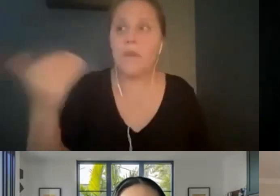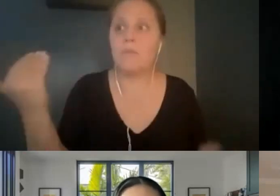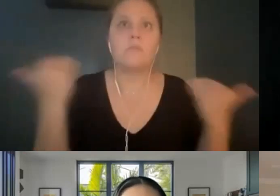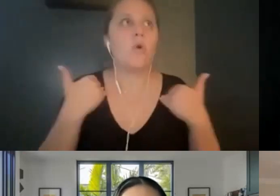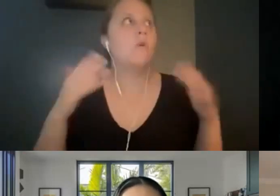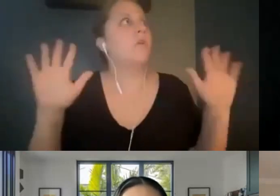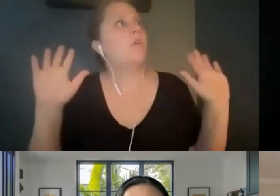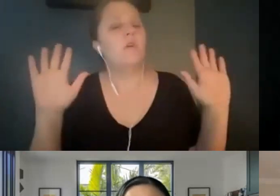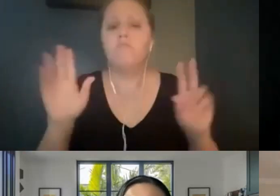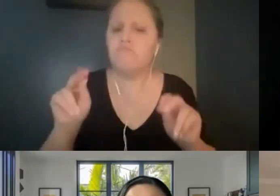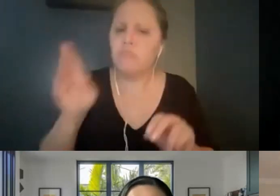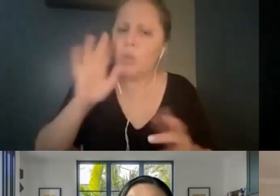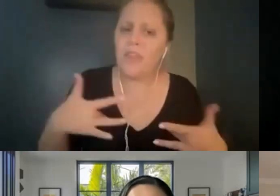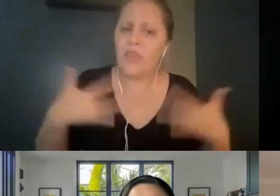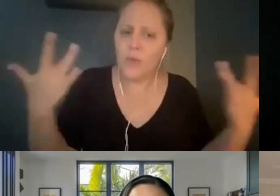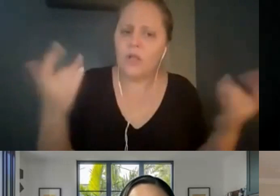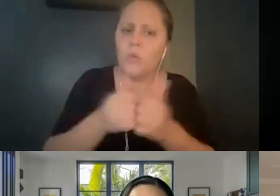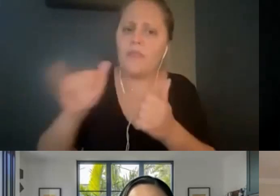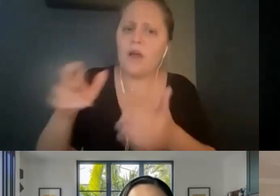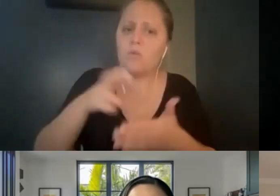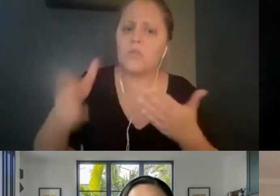with the results. We also,